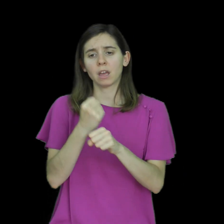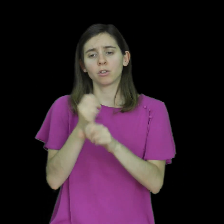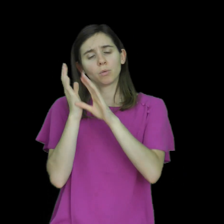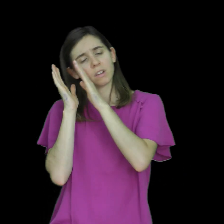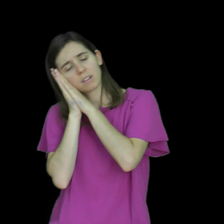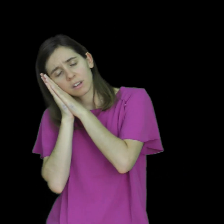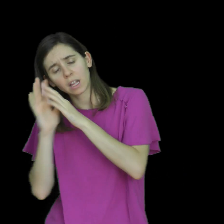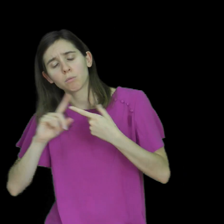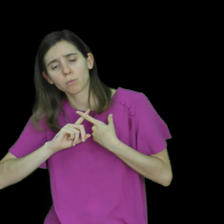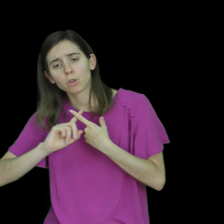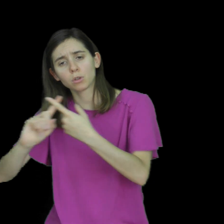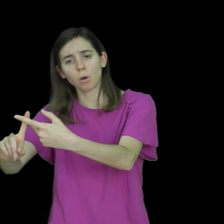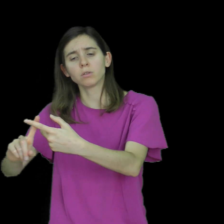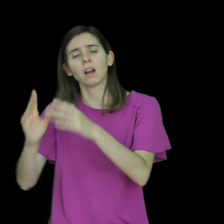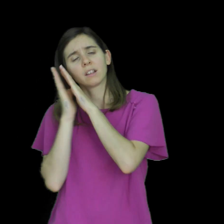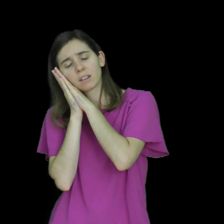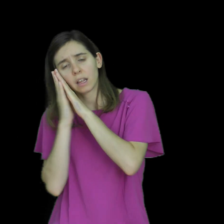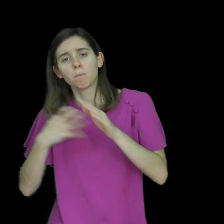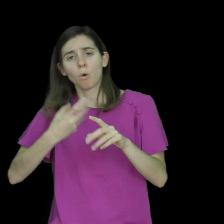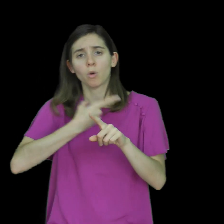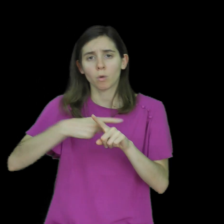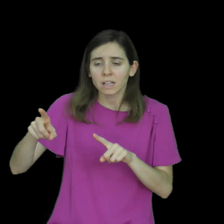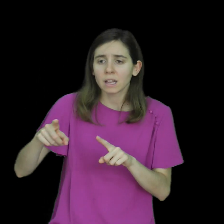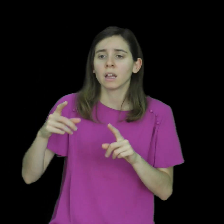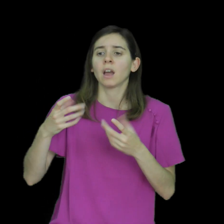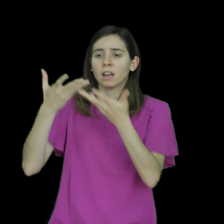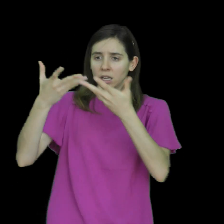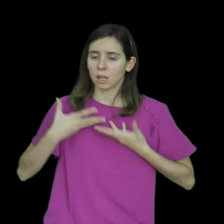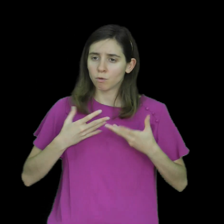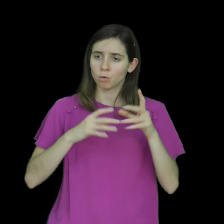and have a better quality of sleep.